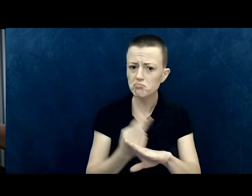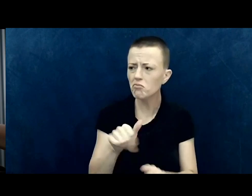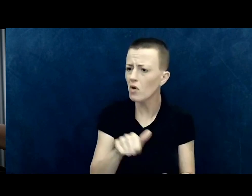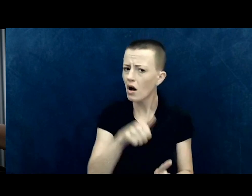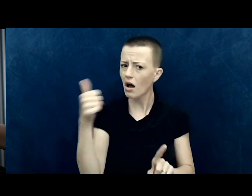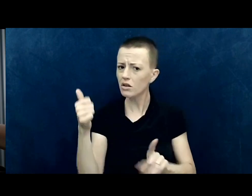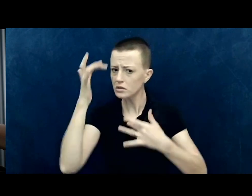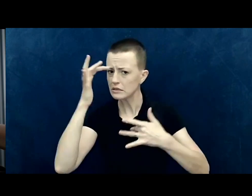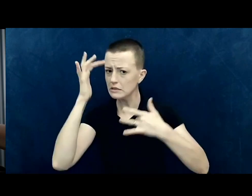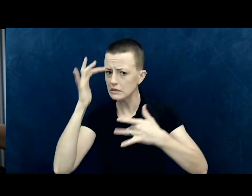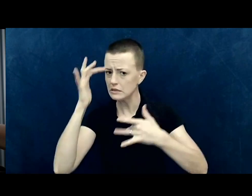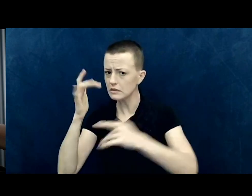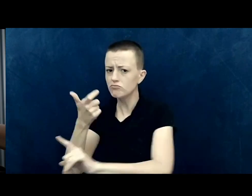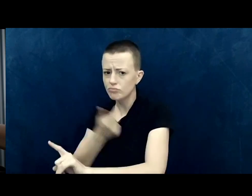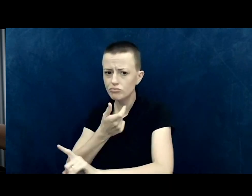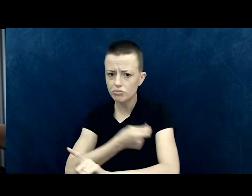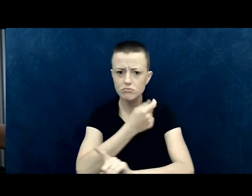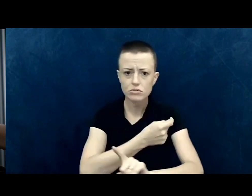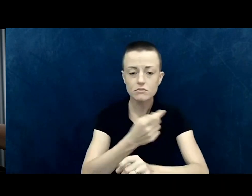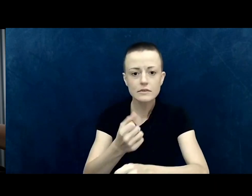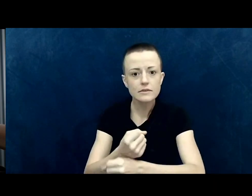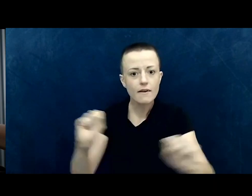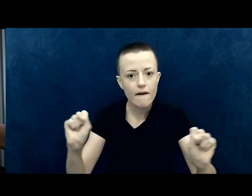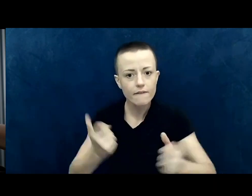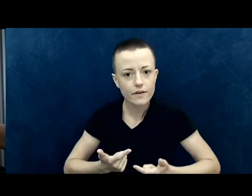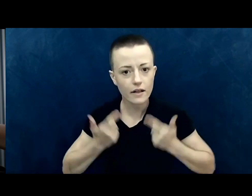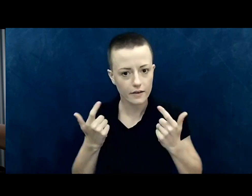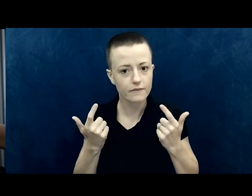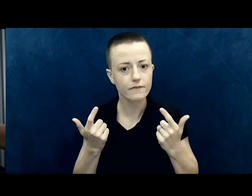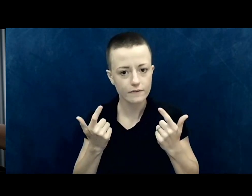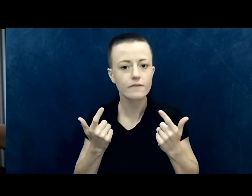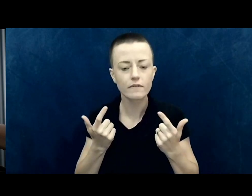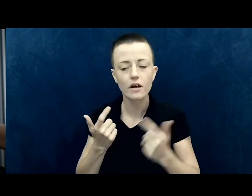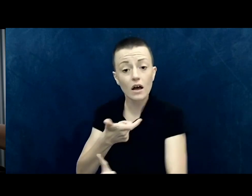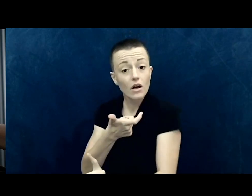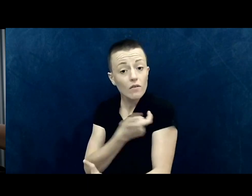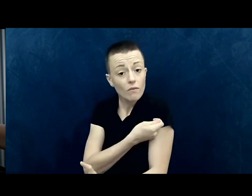for dozens of diseases and has saved hundreds of millions of lives.